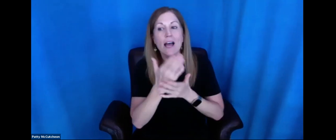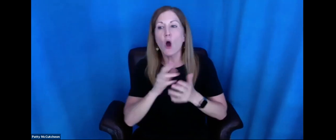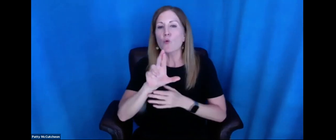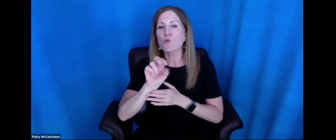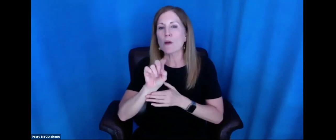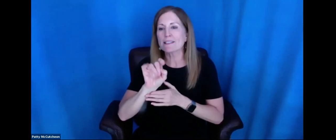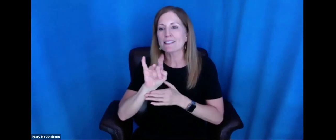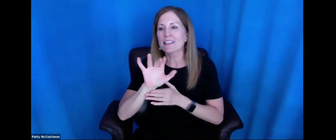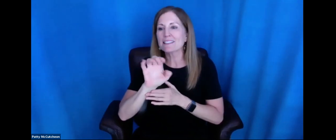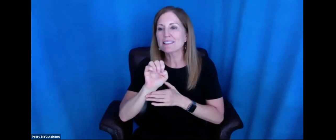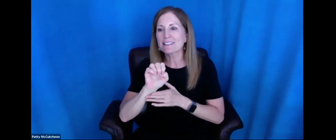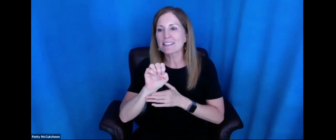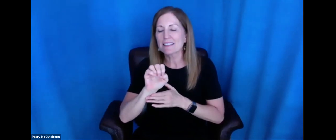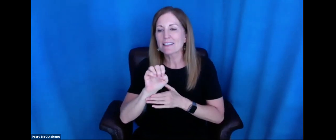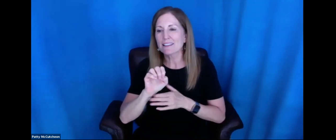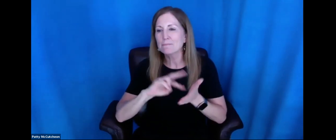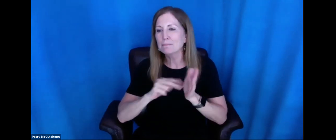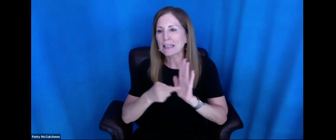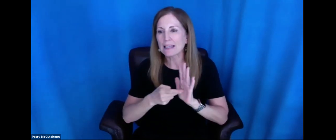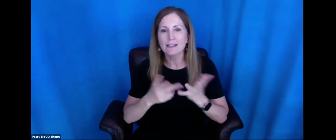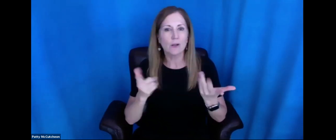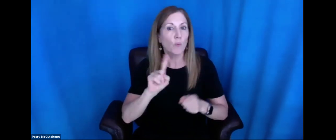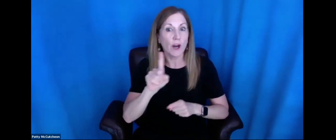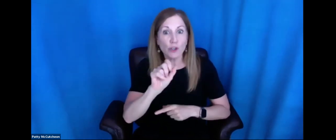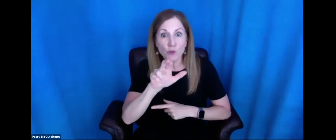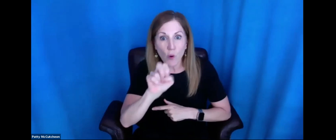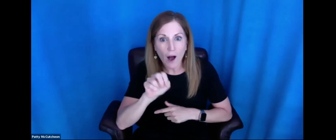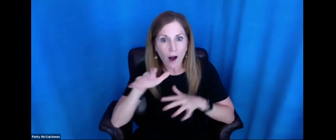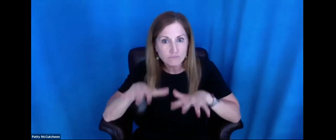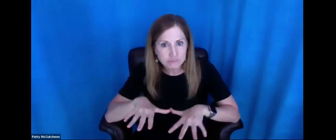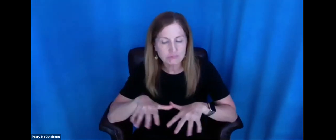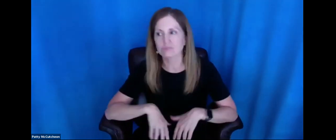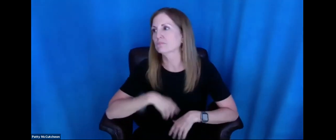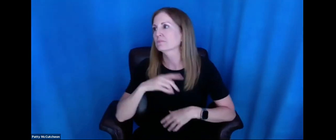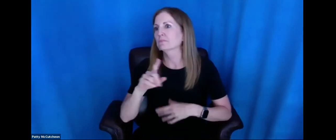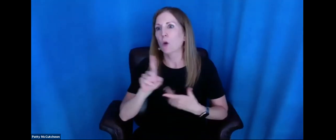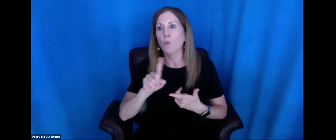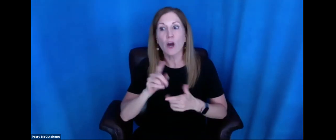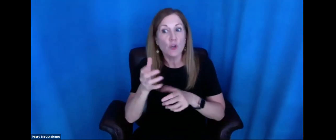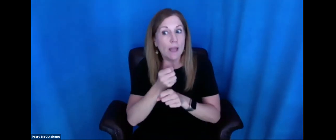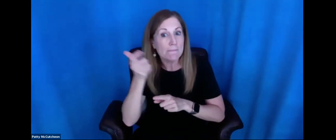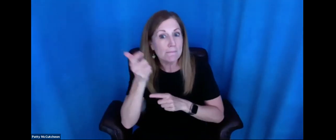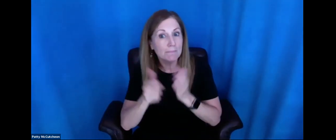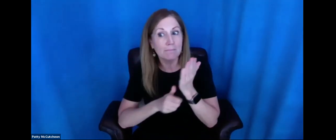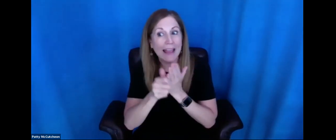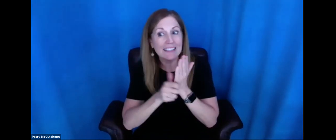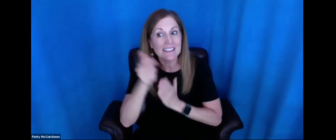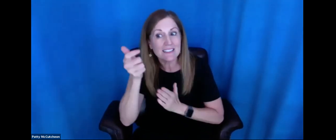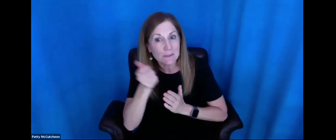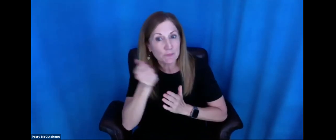most of your contacts are or where your family is or where you get magazine subscriptions or, you know, things like that.